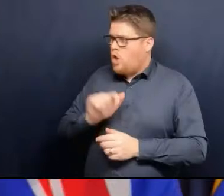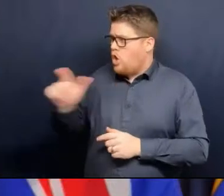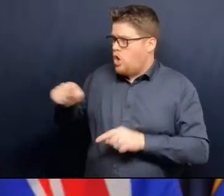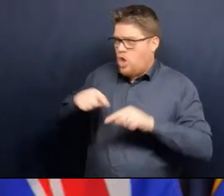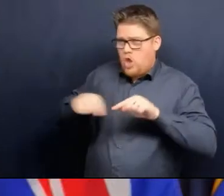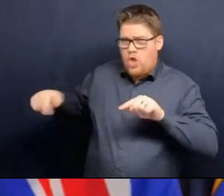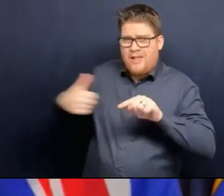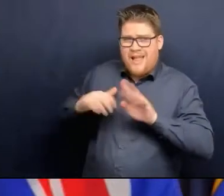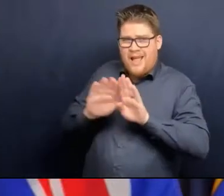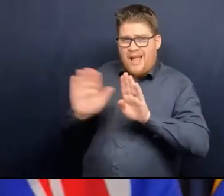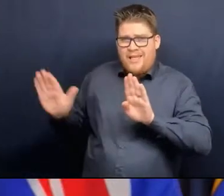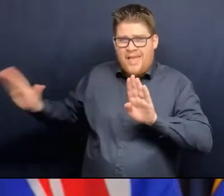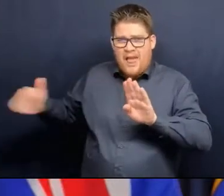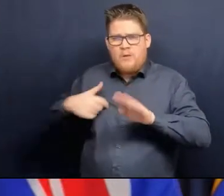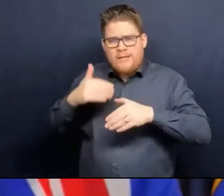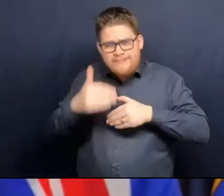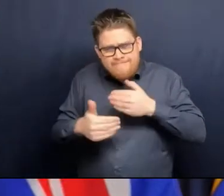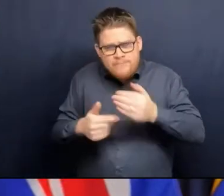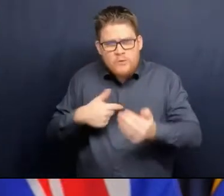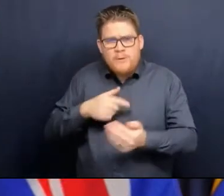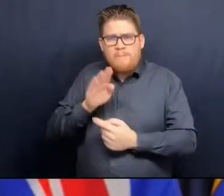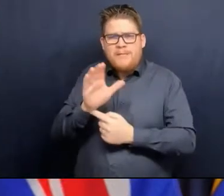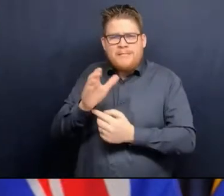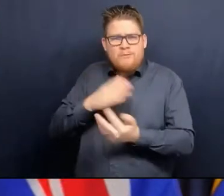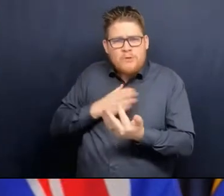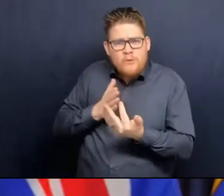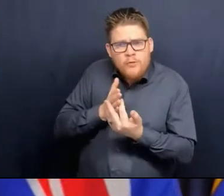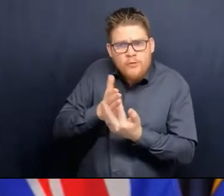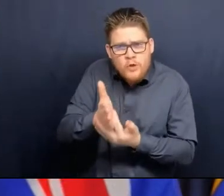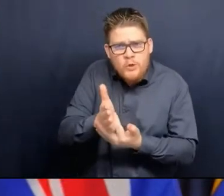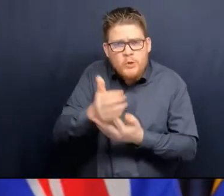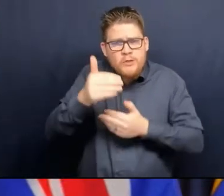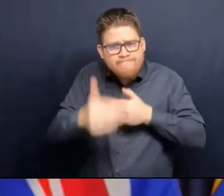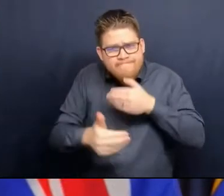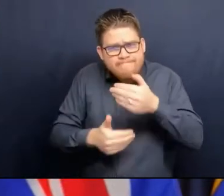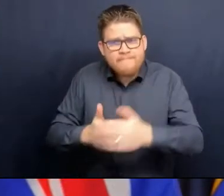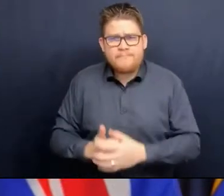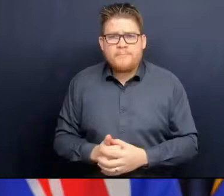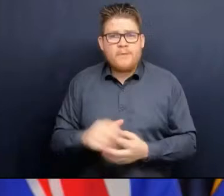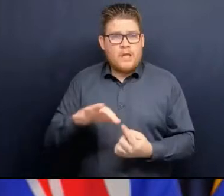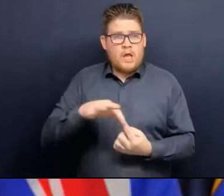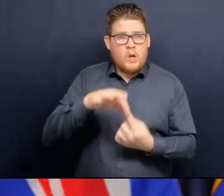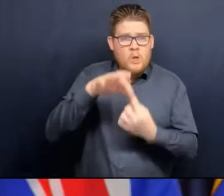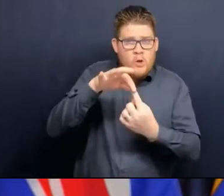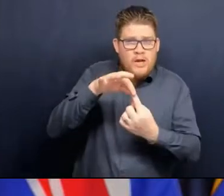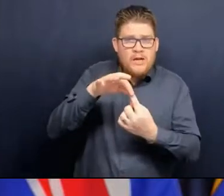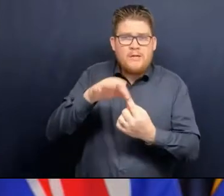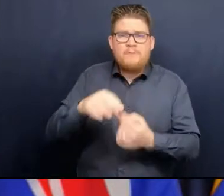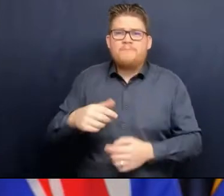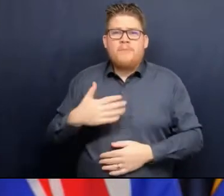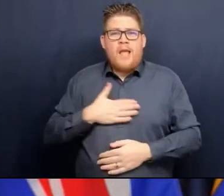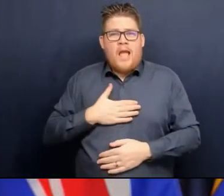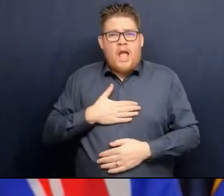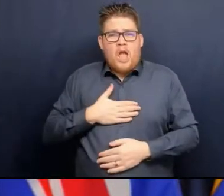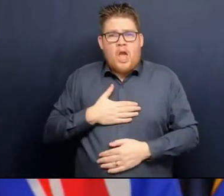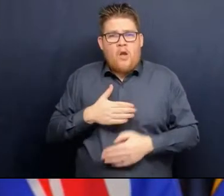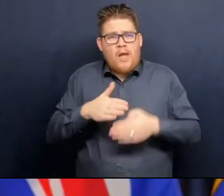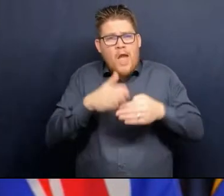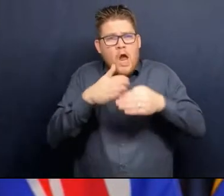same direction. But what's been different about BC and what's remarkable that bc, I think is